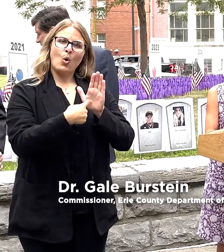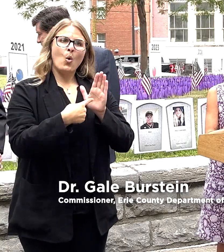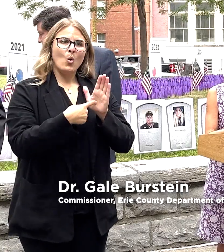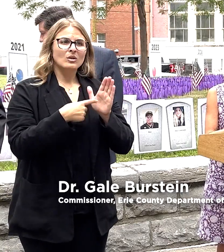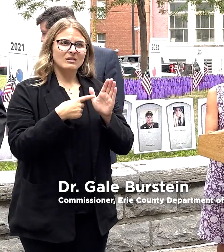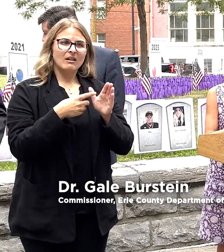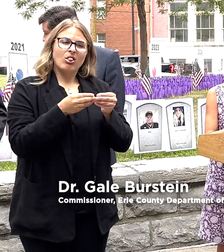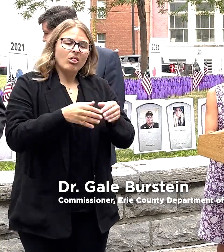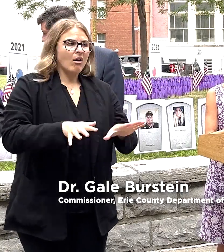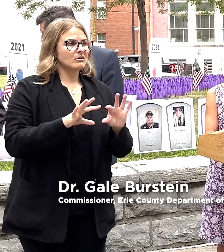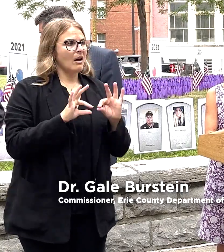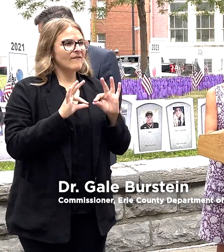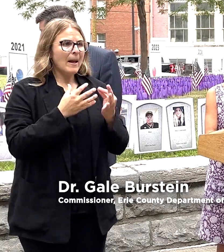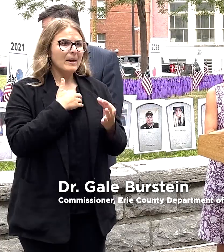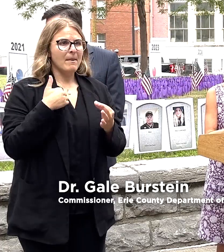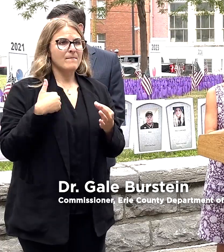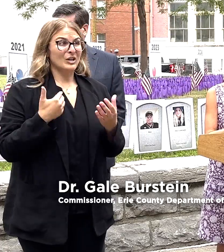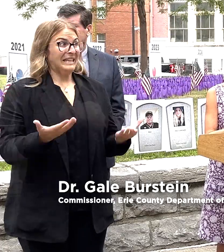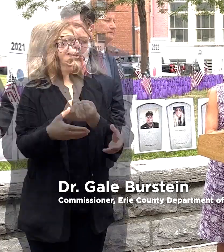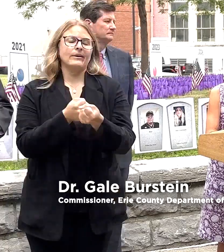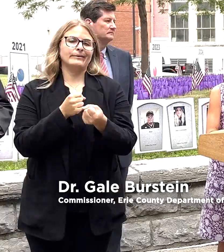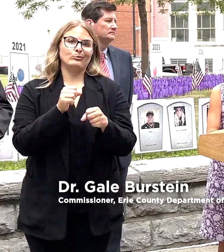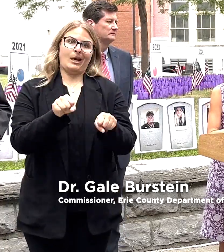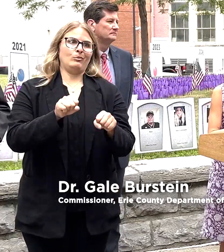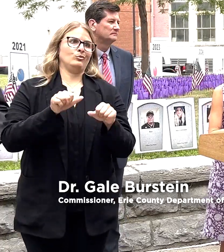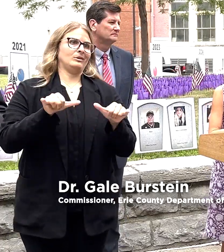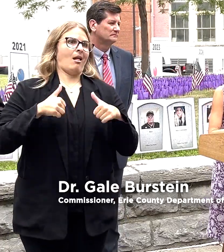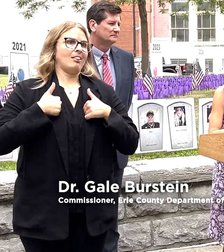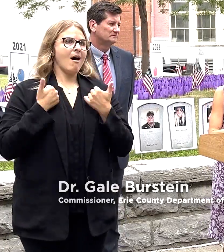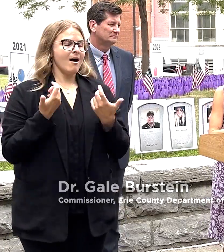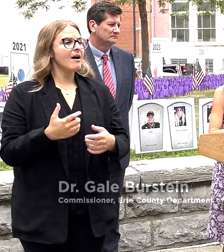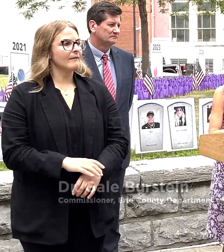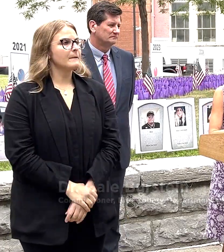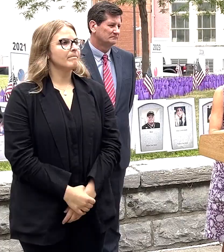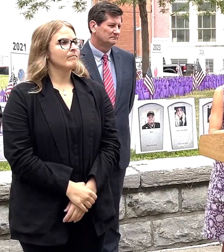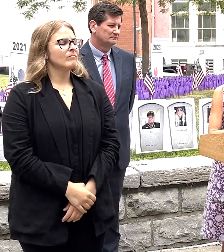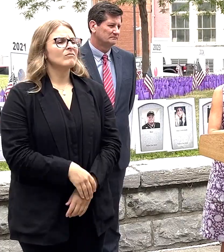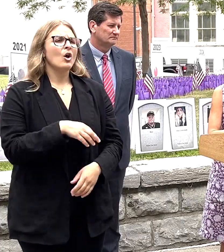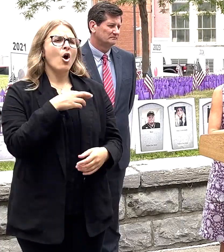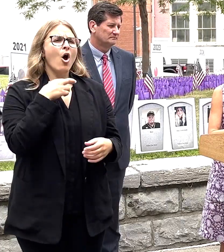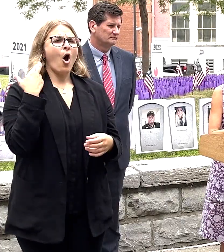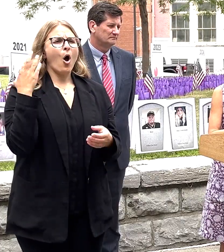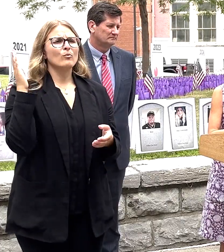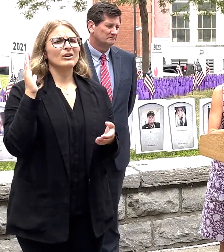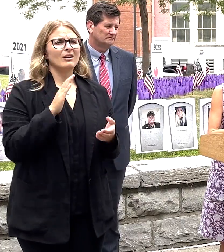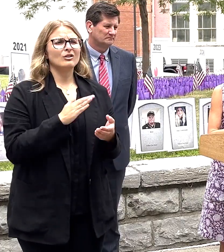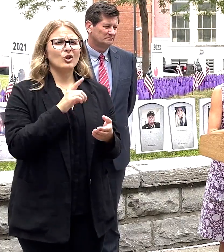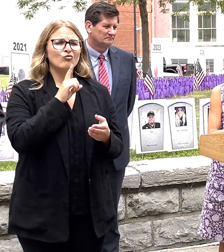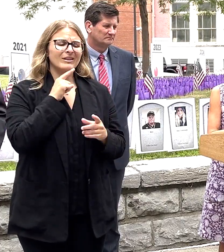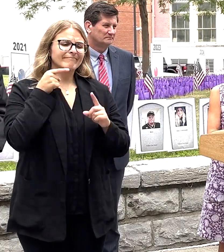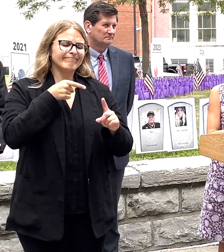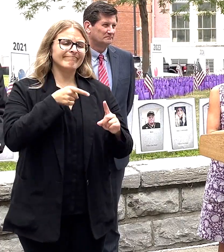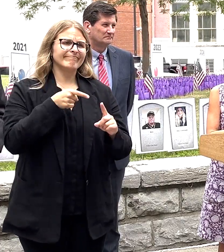right here in our community. Harm reduction is a core public health work. And we use that approach